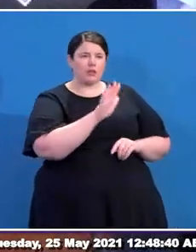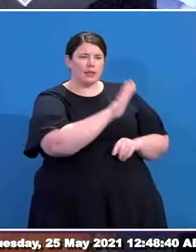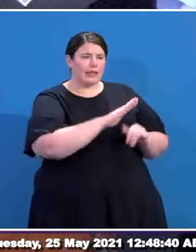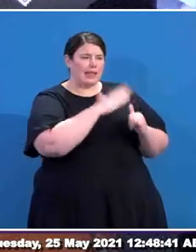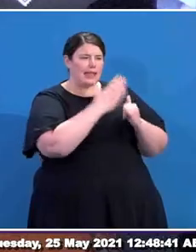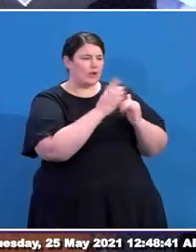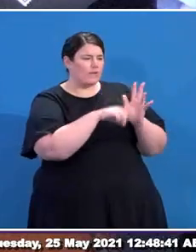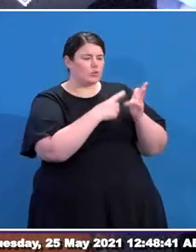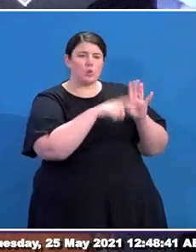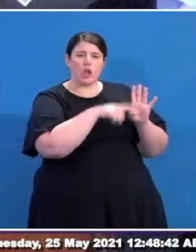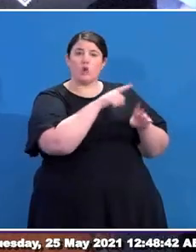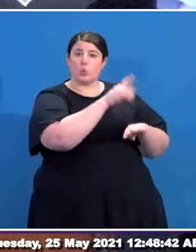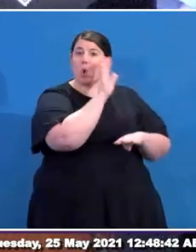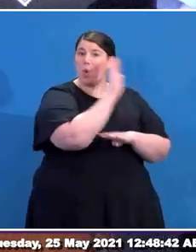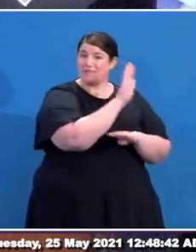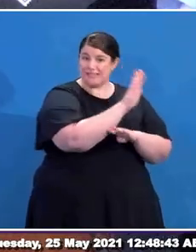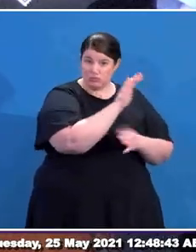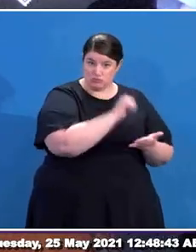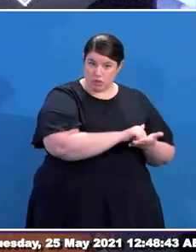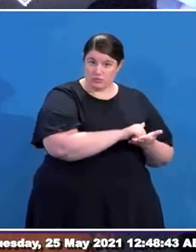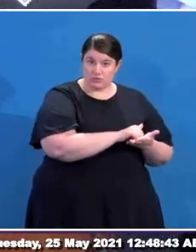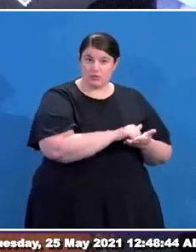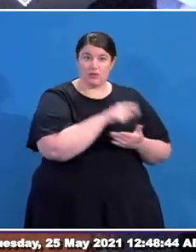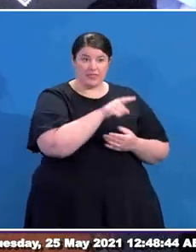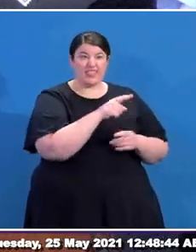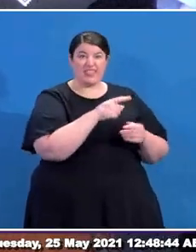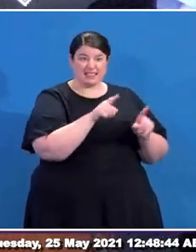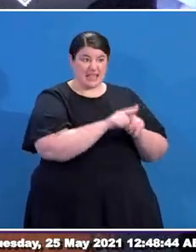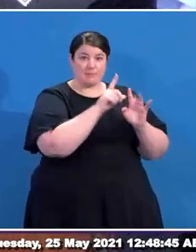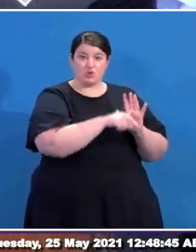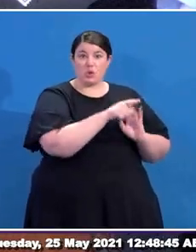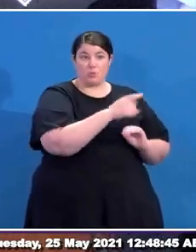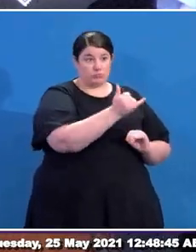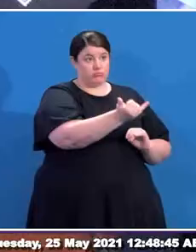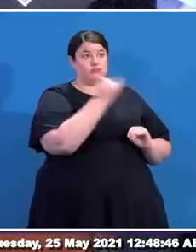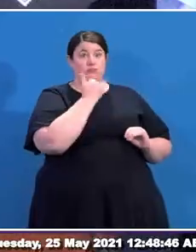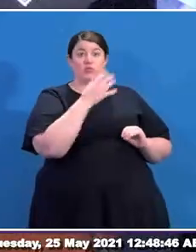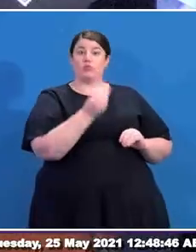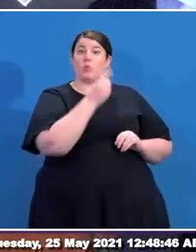you were overseas you remember receiving a telephone call from one of the police officers--- Yes.